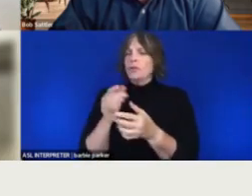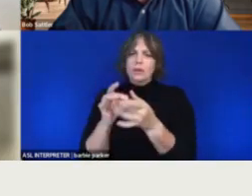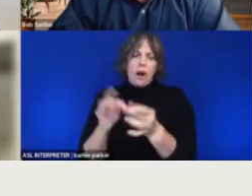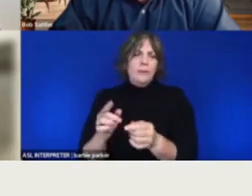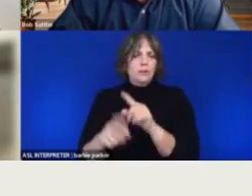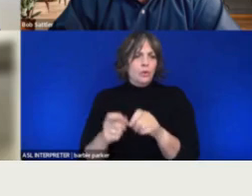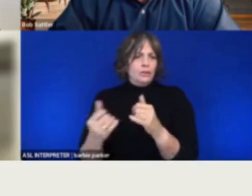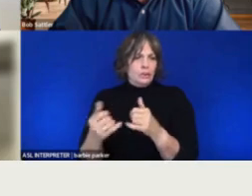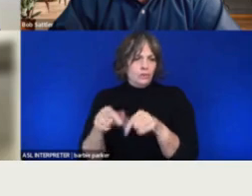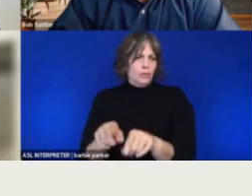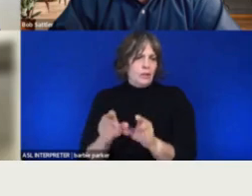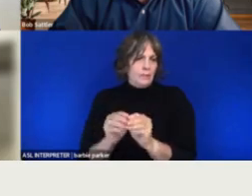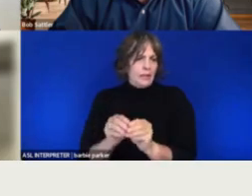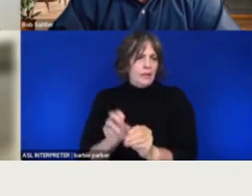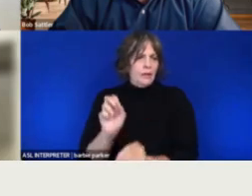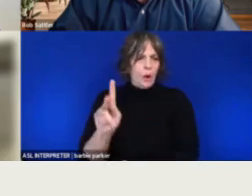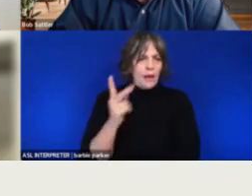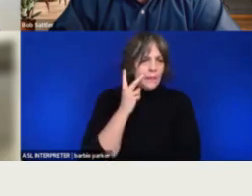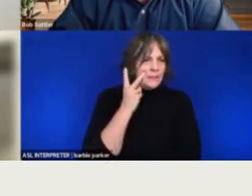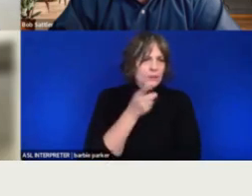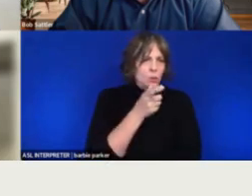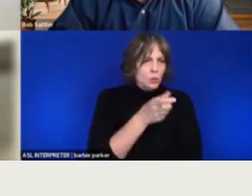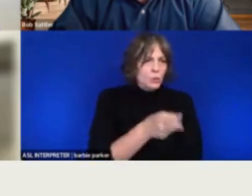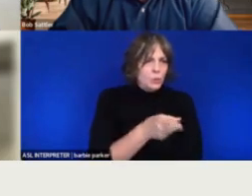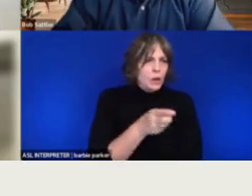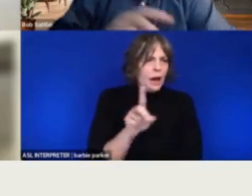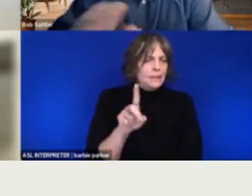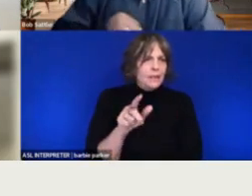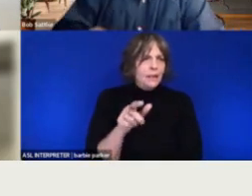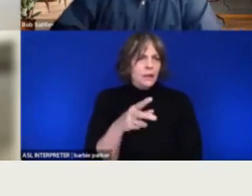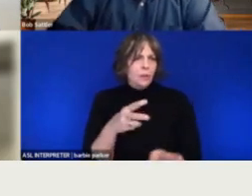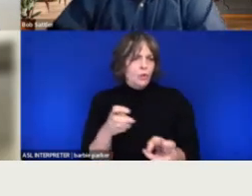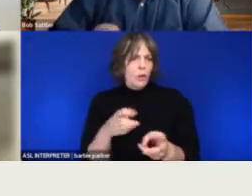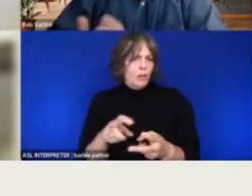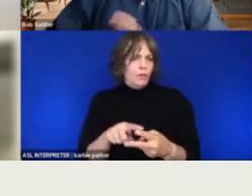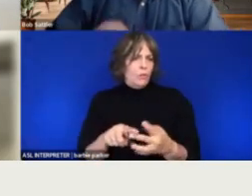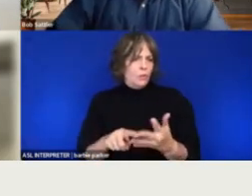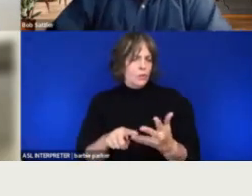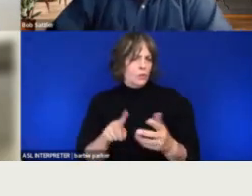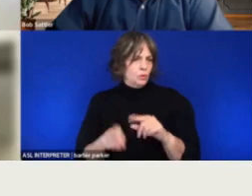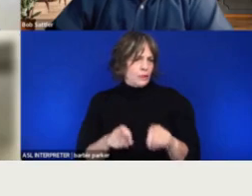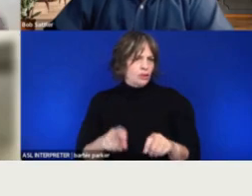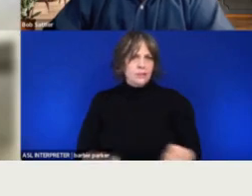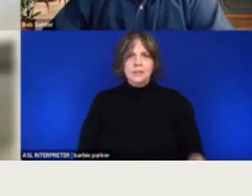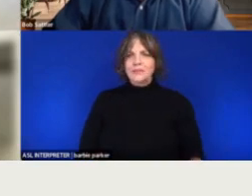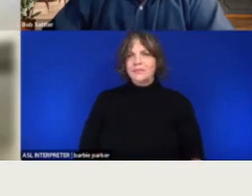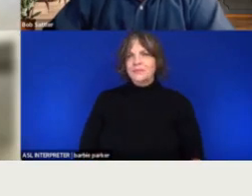let me see. I did pull a couple of questions, and I'm seeing a